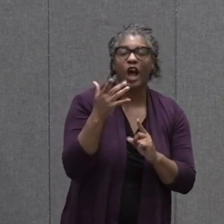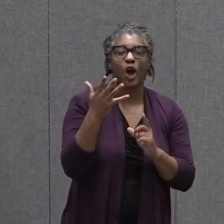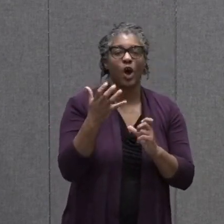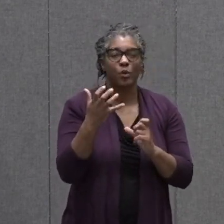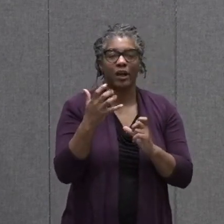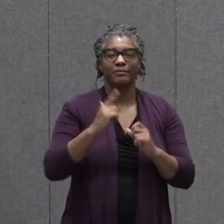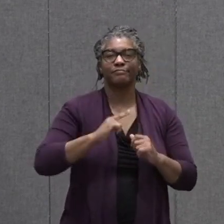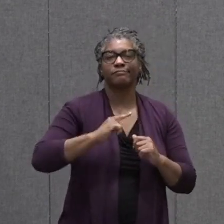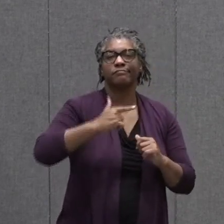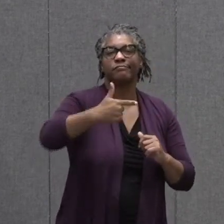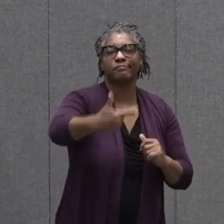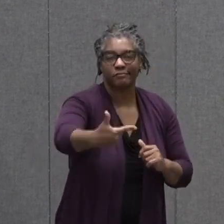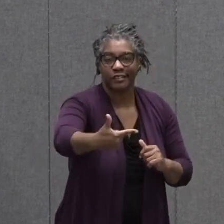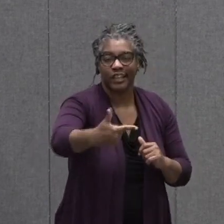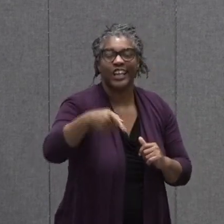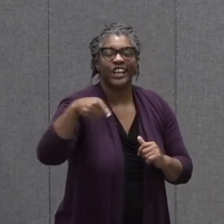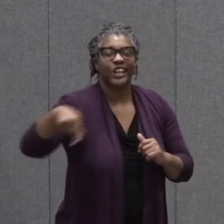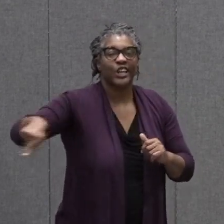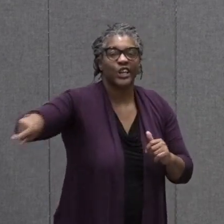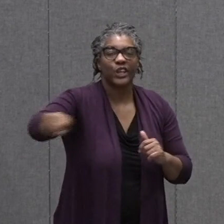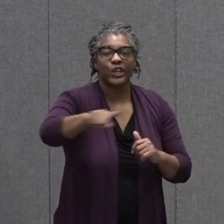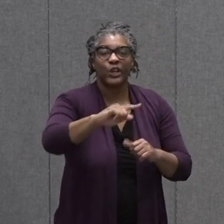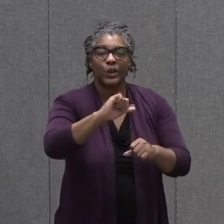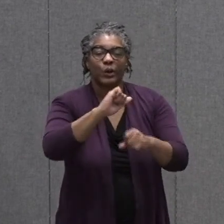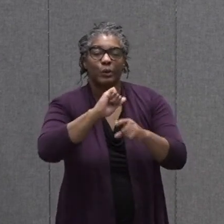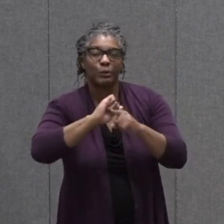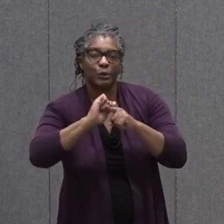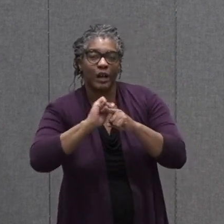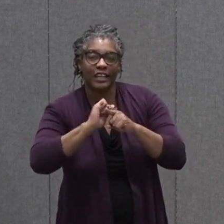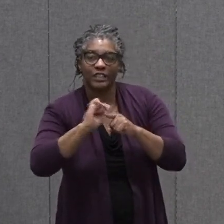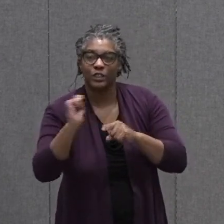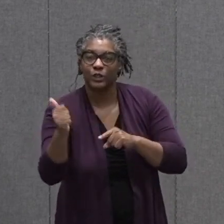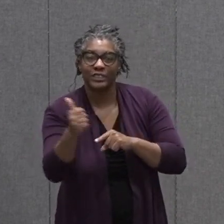How more words can you build with our letter tiles?